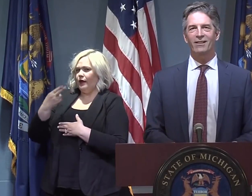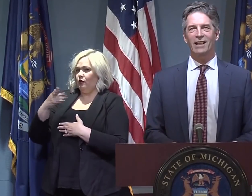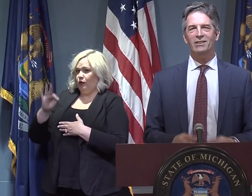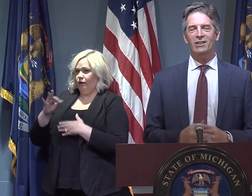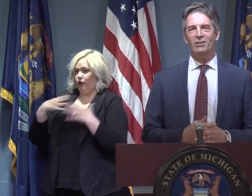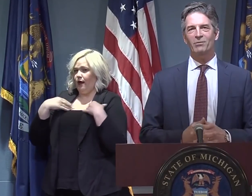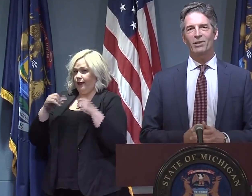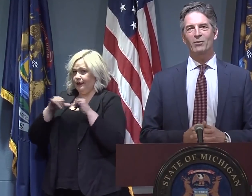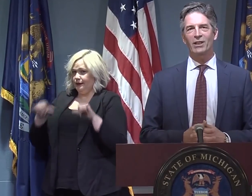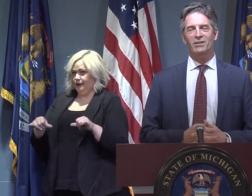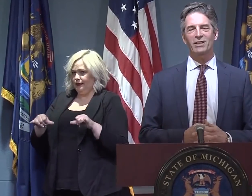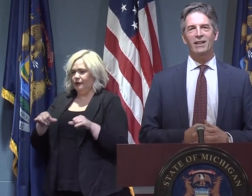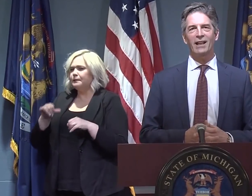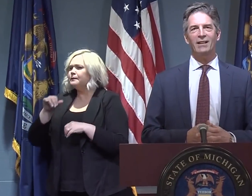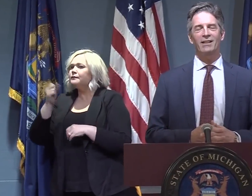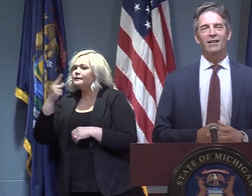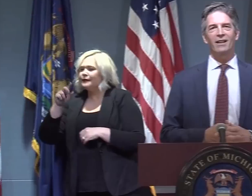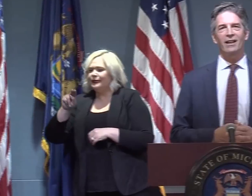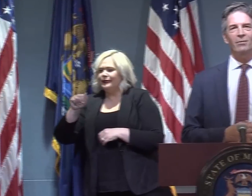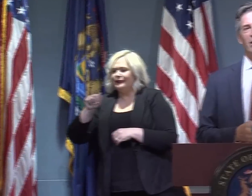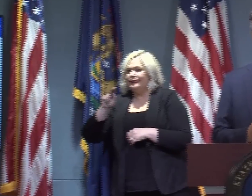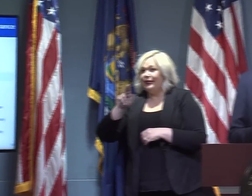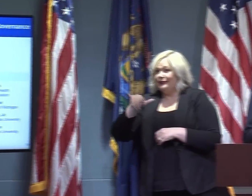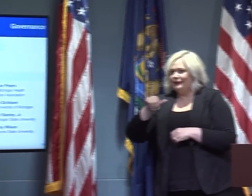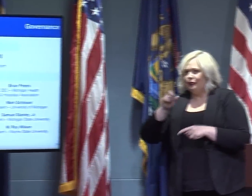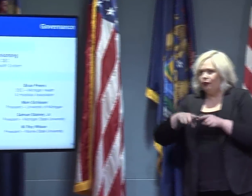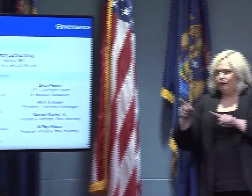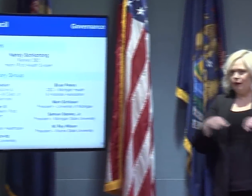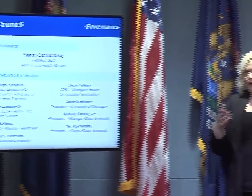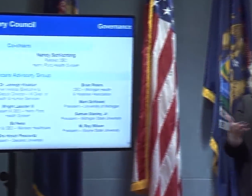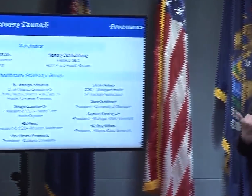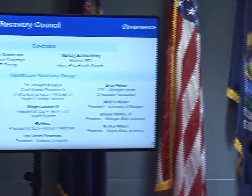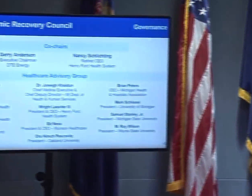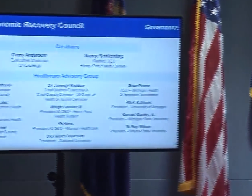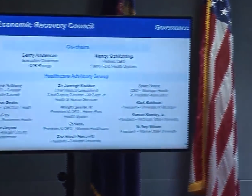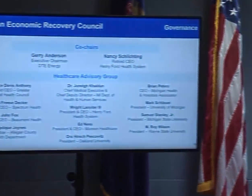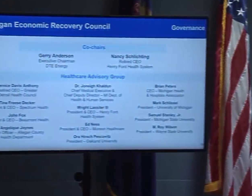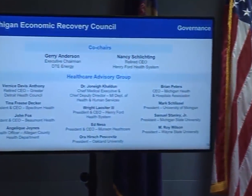THE RETIRED CEO OF HENRY FORD HEALTH SYSTEMS AND I ARE CO-CHAIRING THE EFFORT.